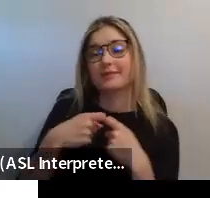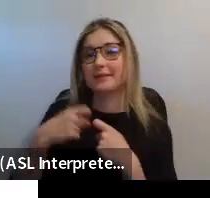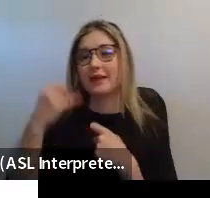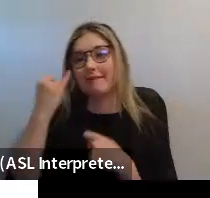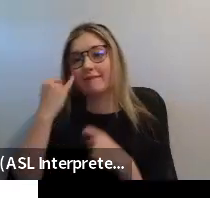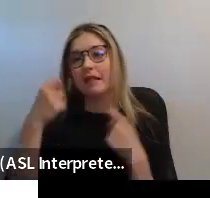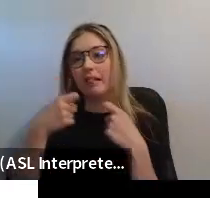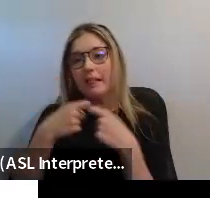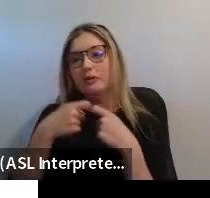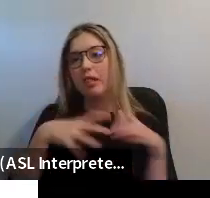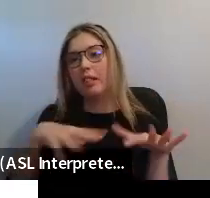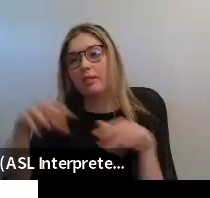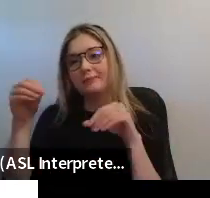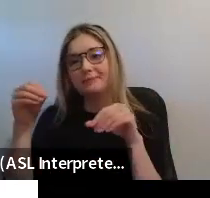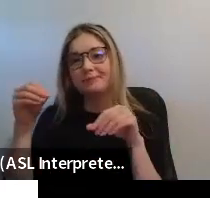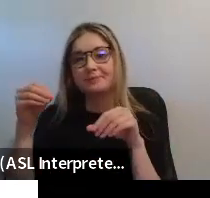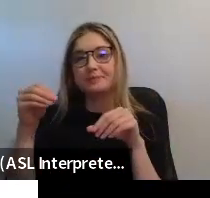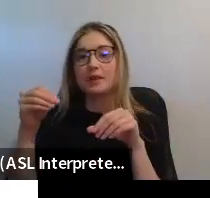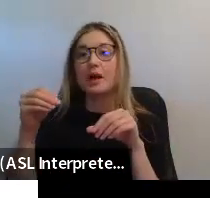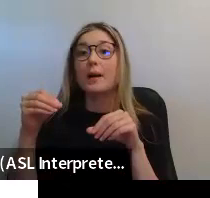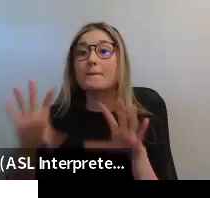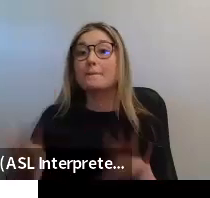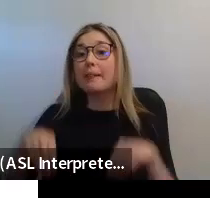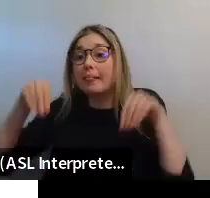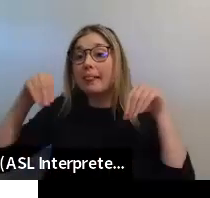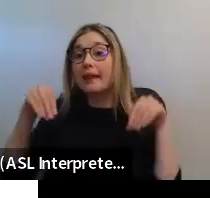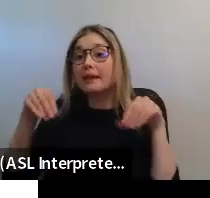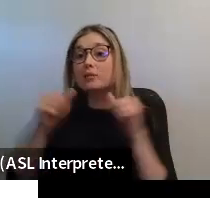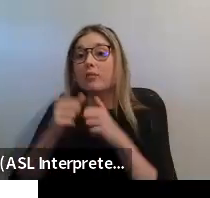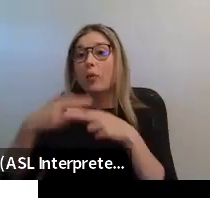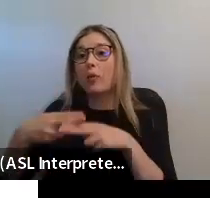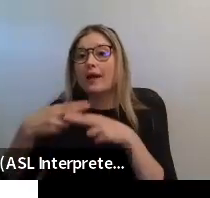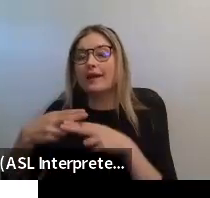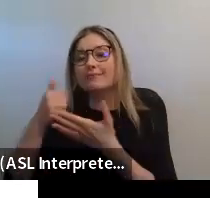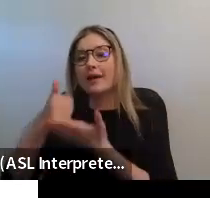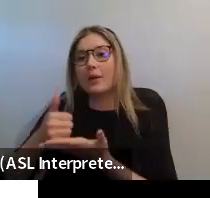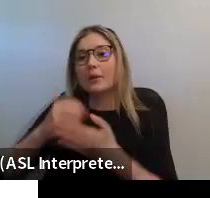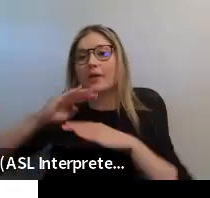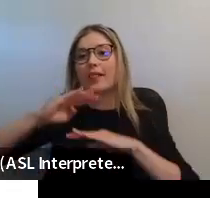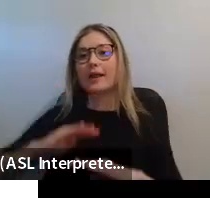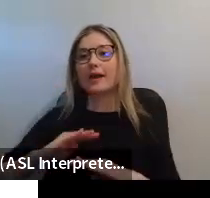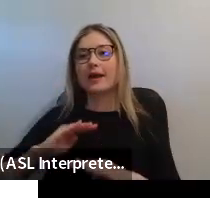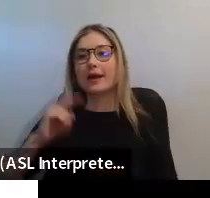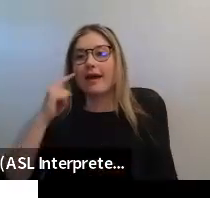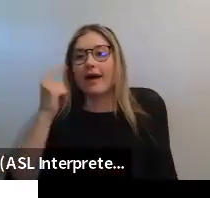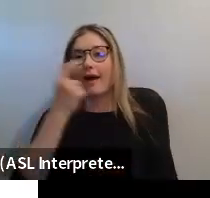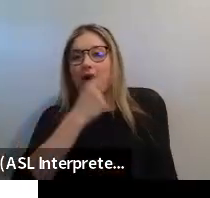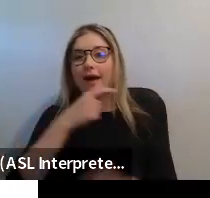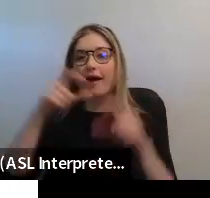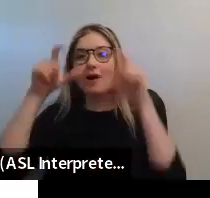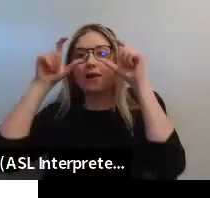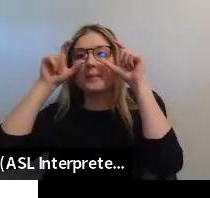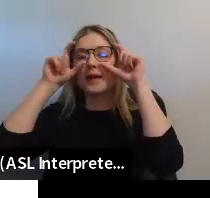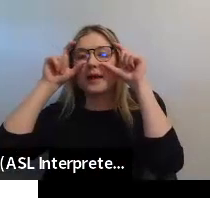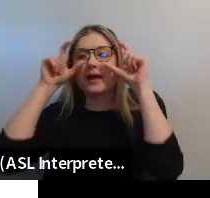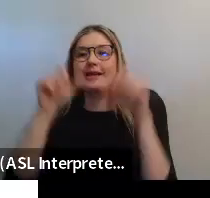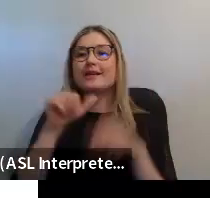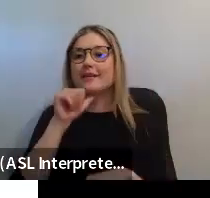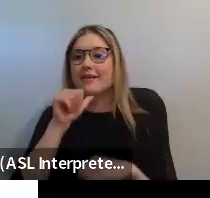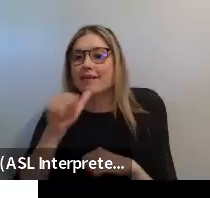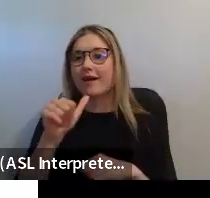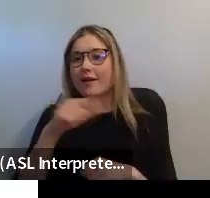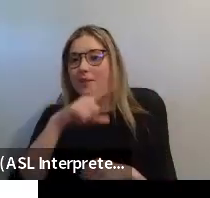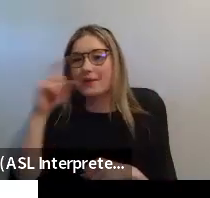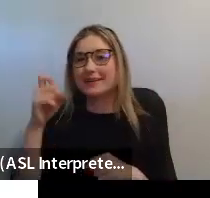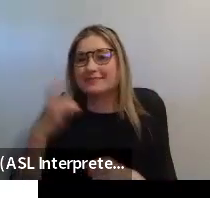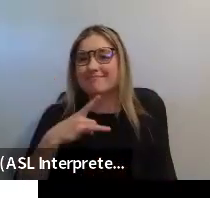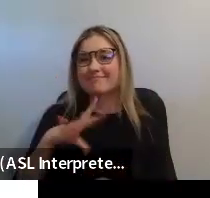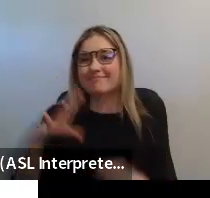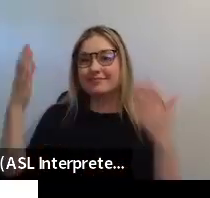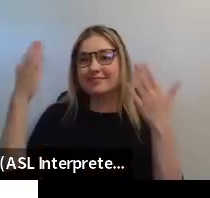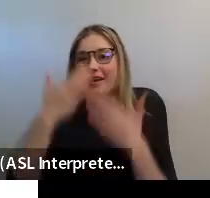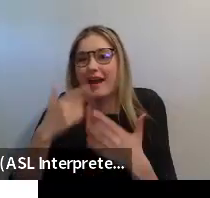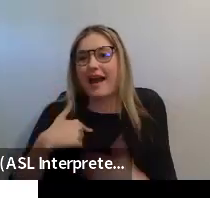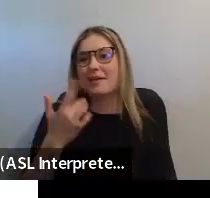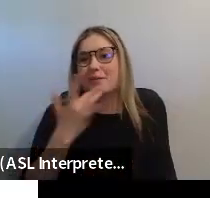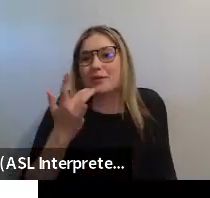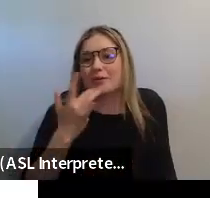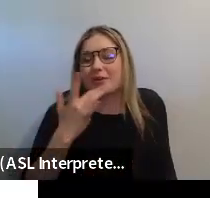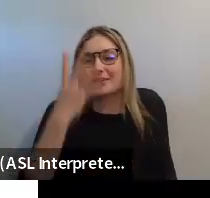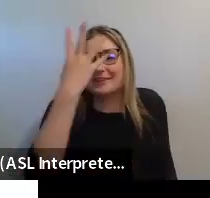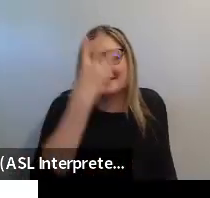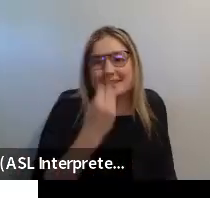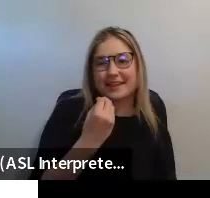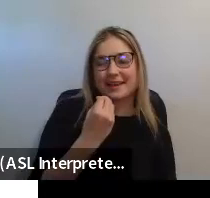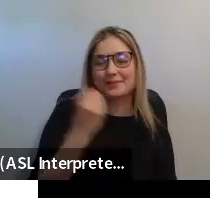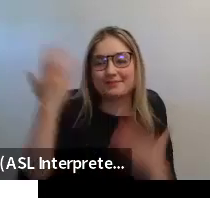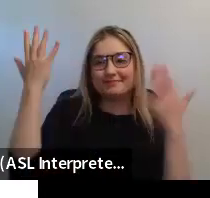You know, when our electricity is out weighted blankets can be really helpful to relax eye masks sometimes it's not to people's darkness, preference.